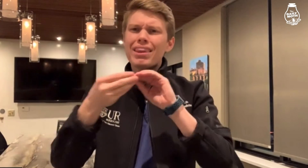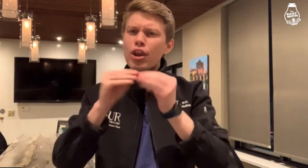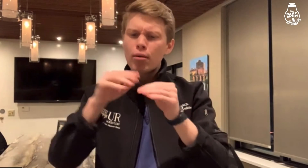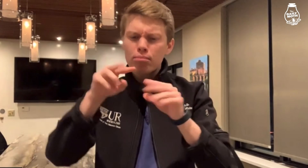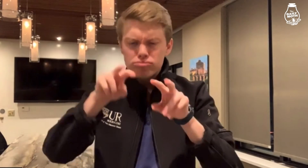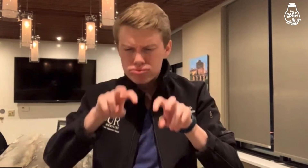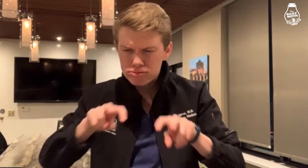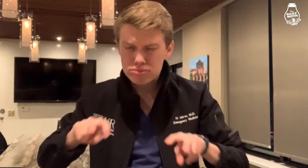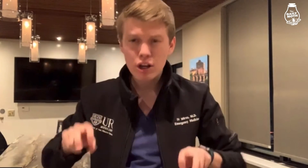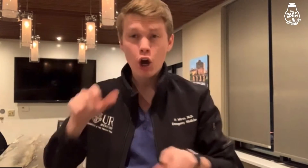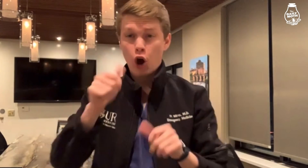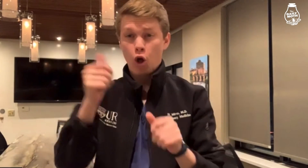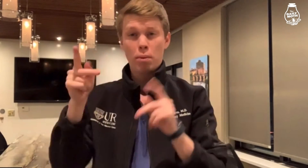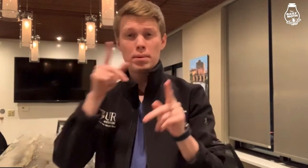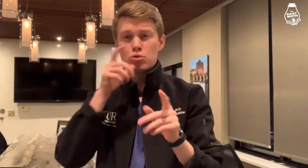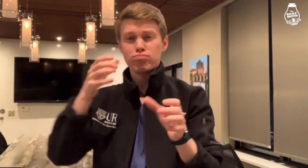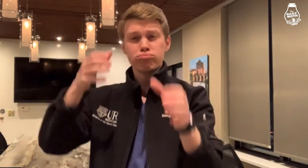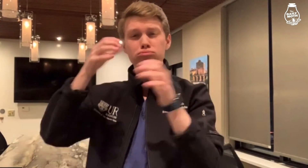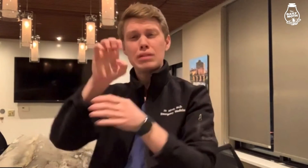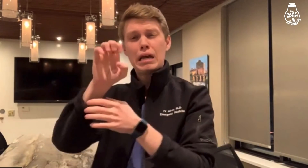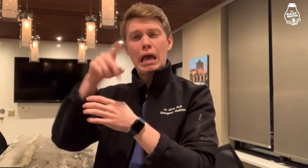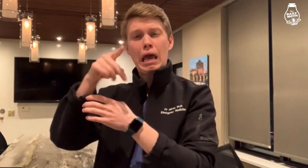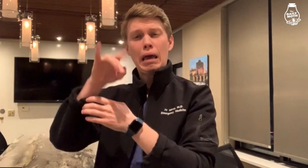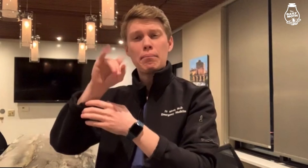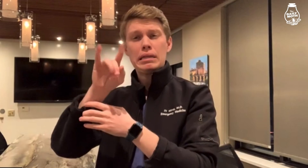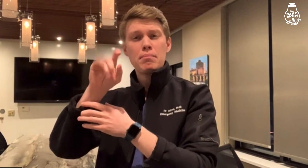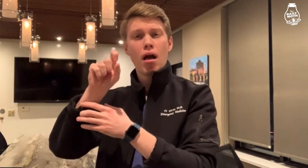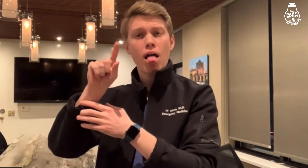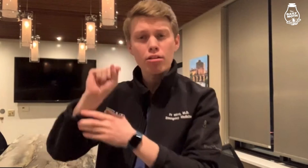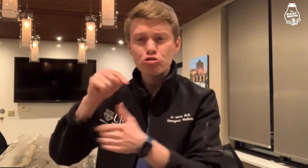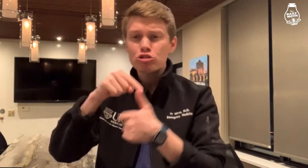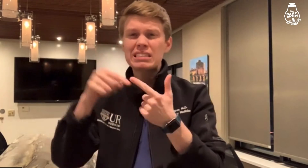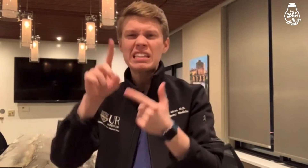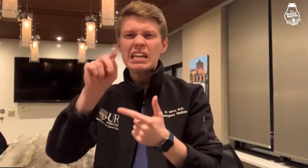The numbers were studied by epidemiologists,